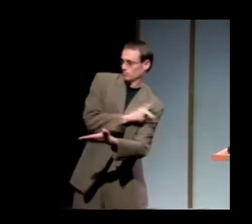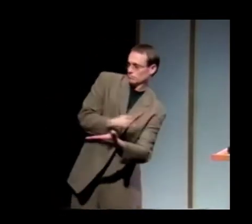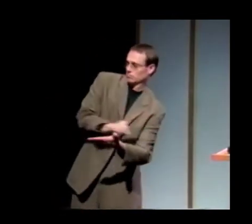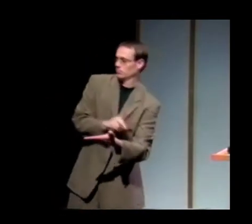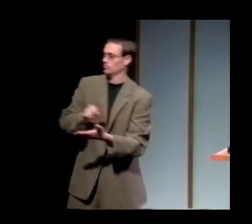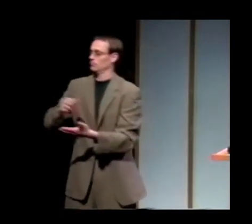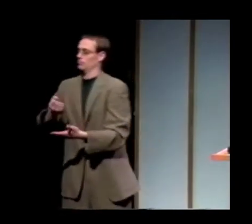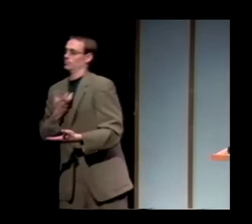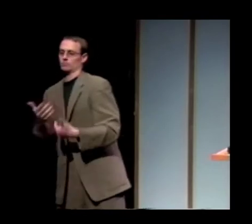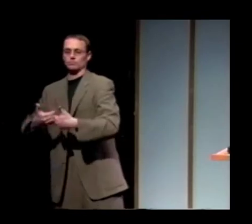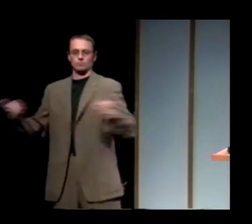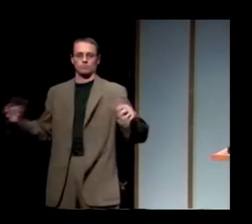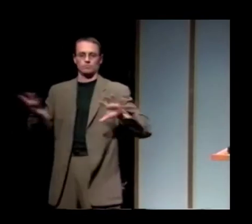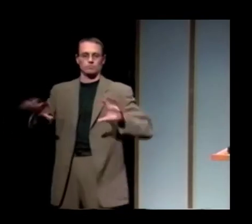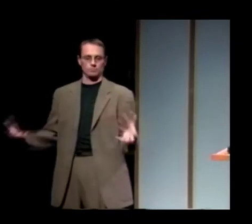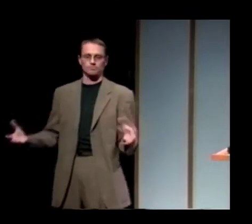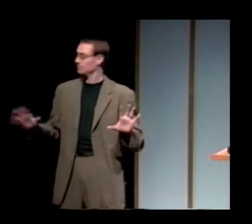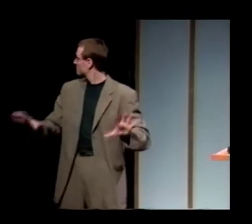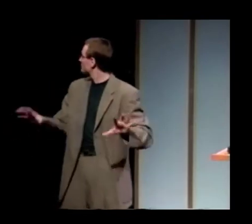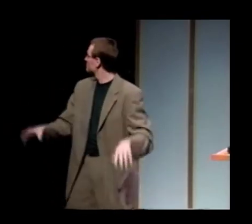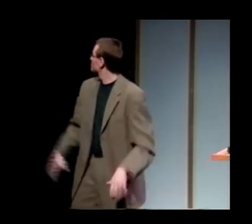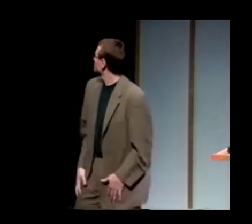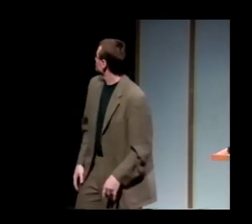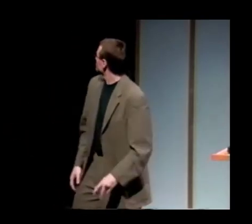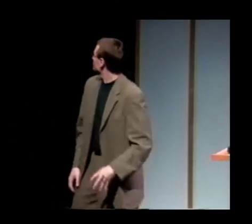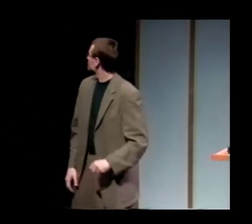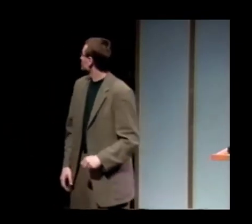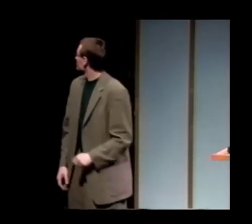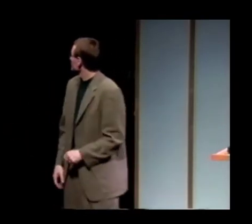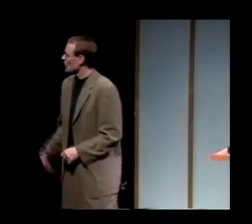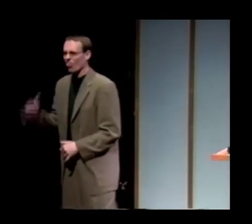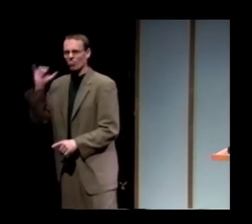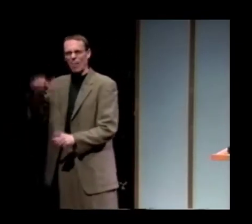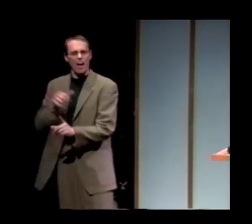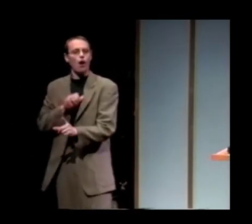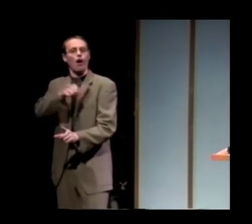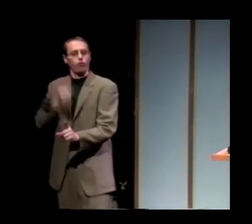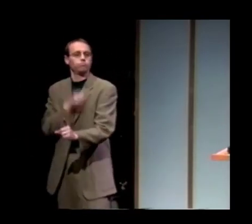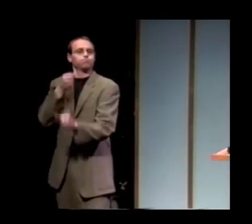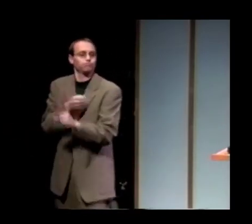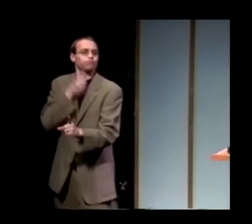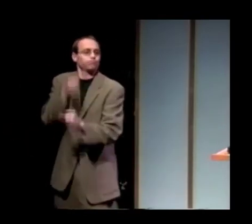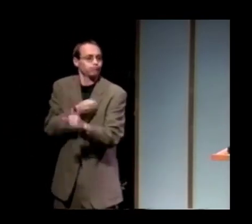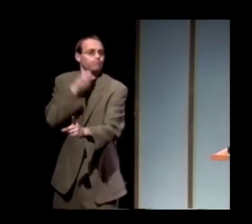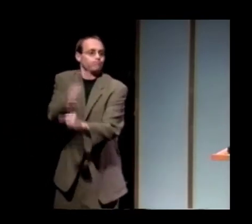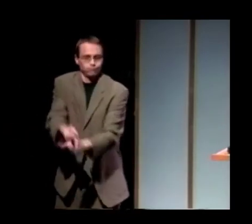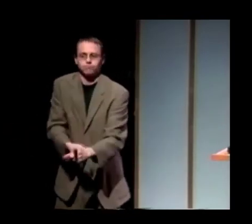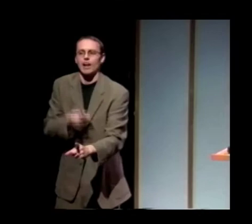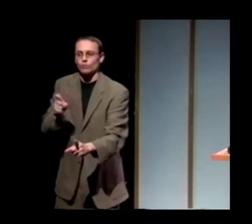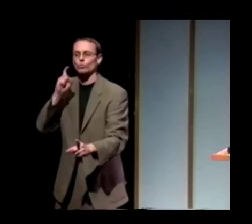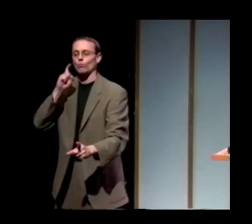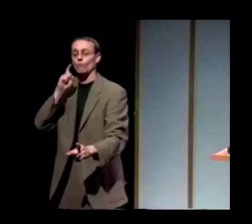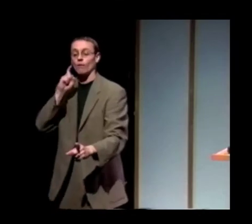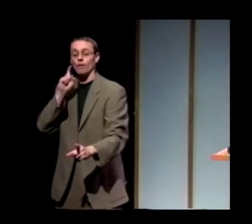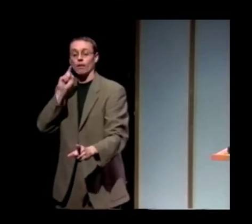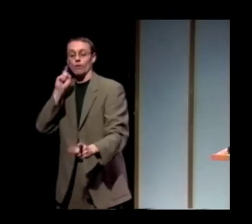SO I'M GONNA MAKE THAT DELINEATION, THE "P" SIGN AND THE SIGN FOR MUSIC, THE POETRY, THAT'S A HEARING SIGN,